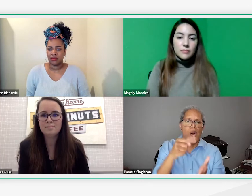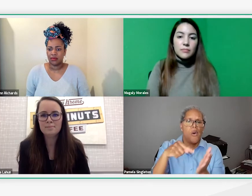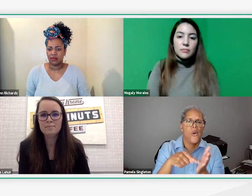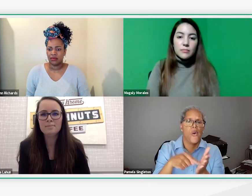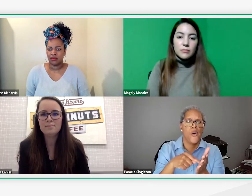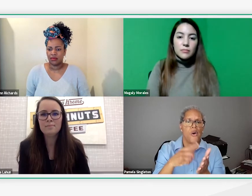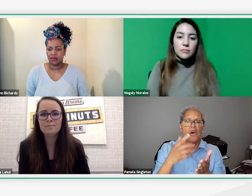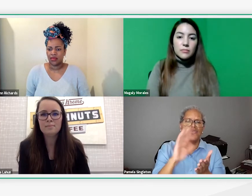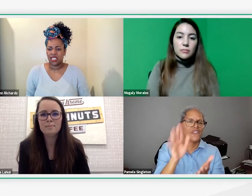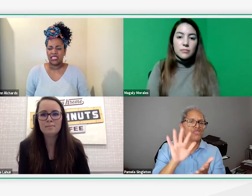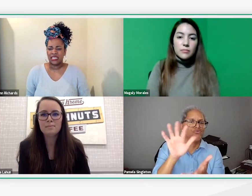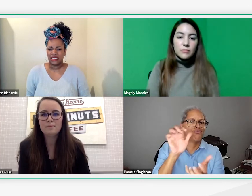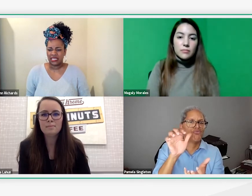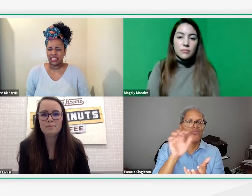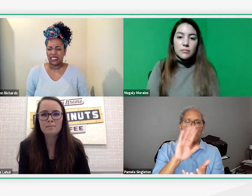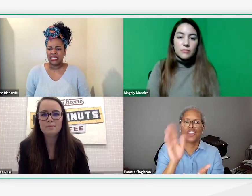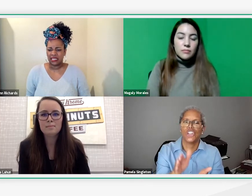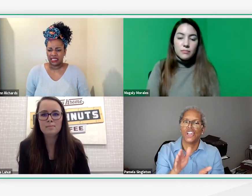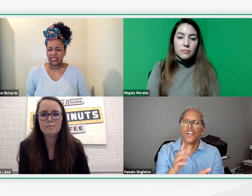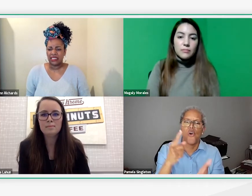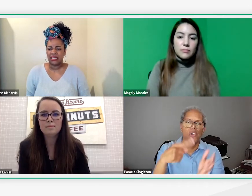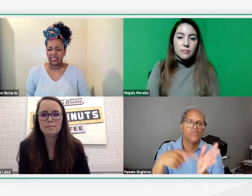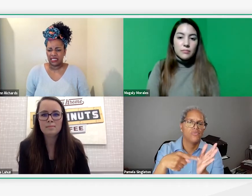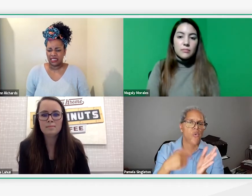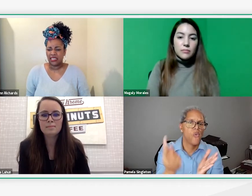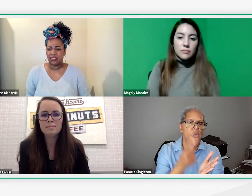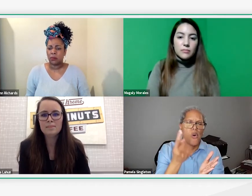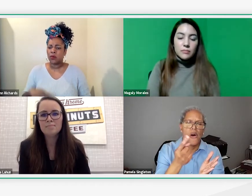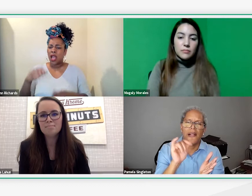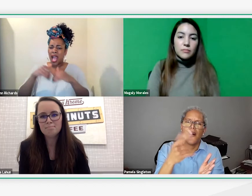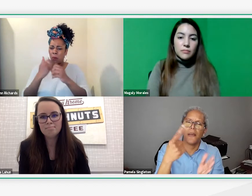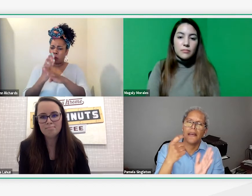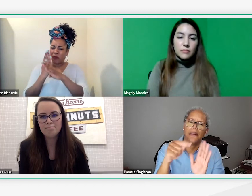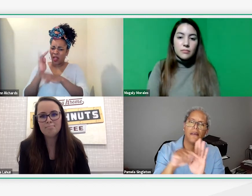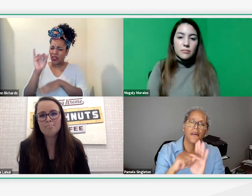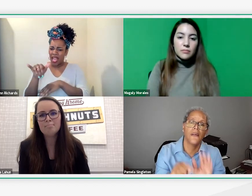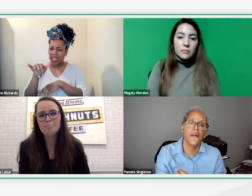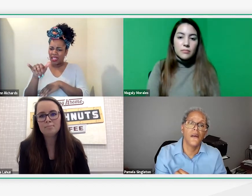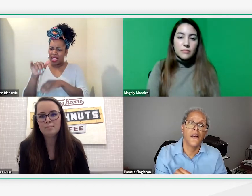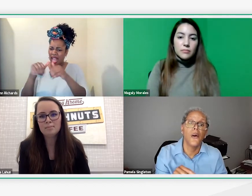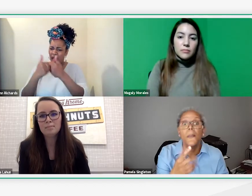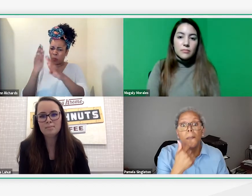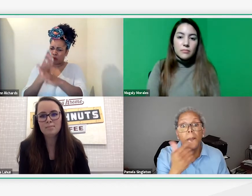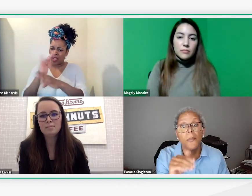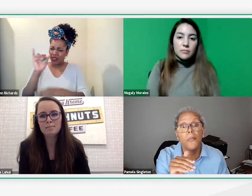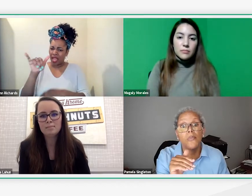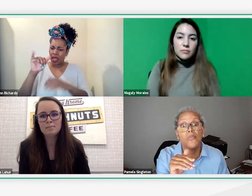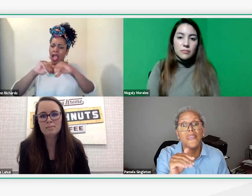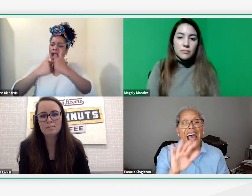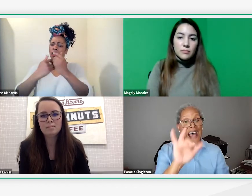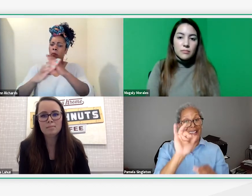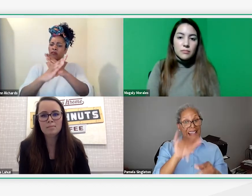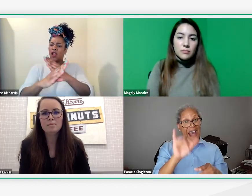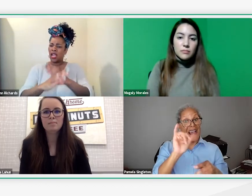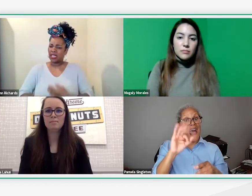to pay more taxes as a 1099 always. They never get money back. That's the con of being a 1099.